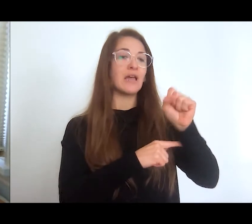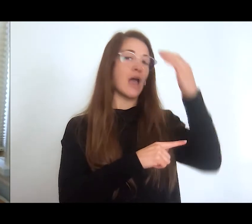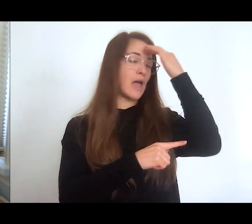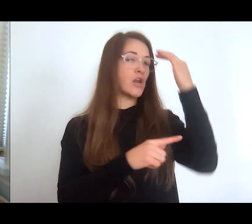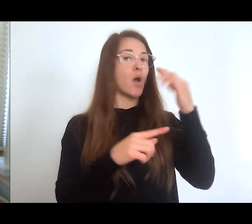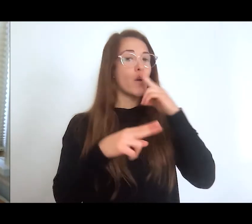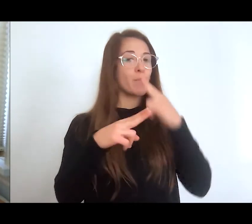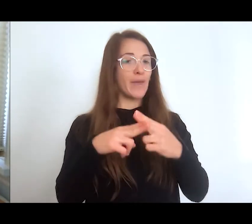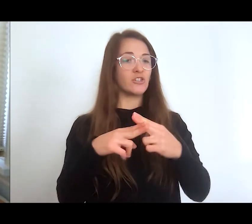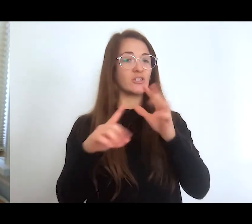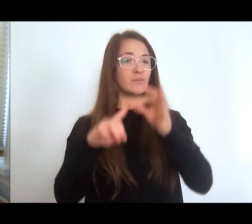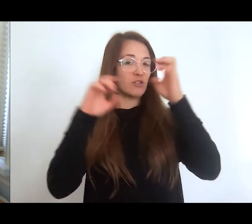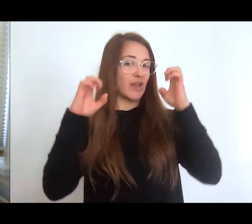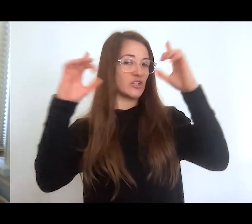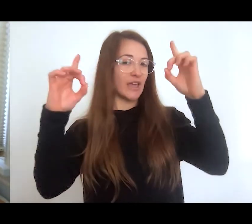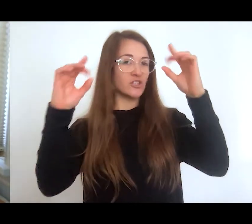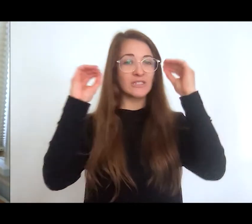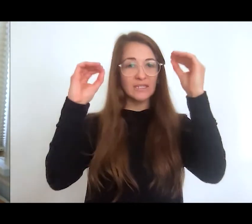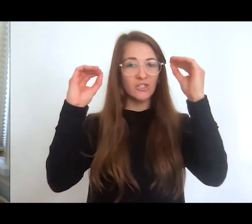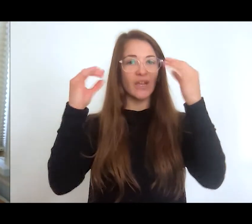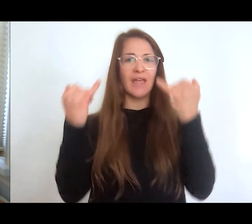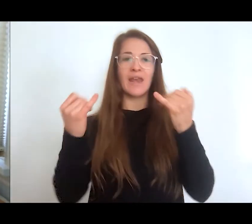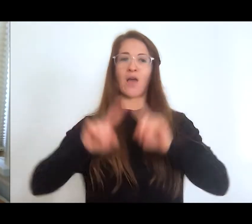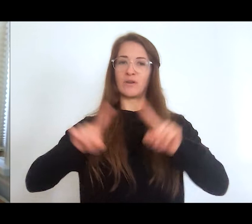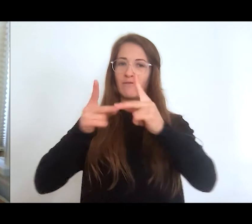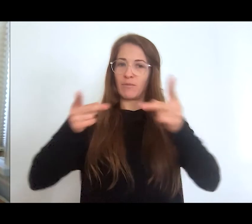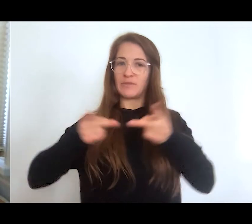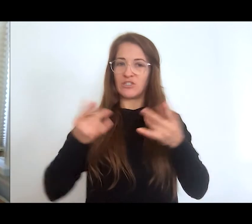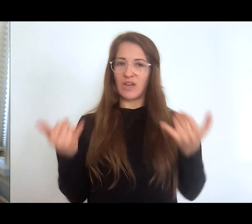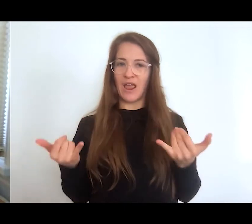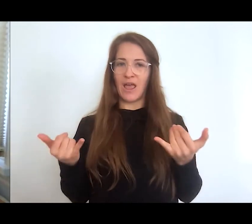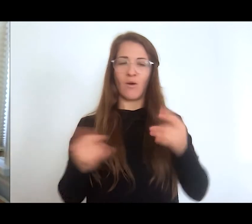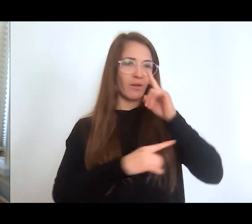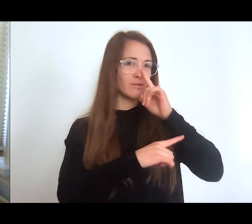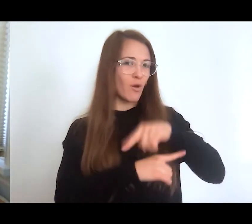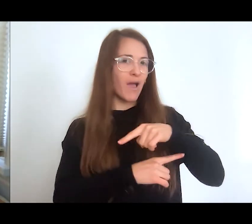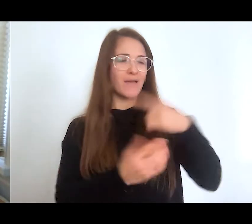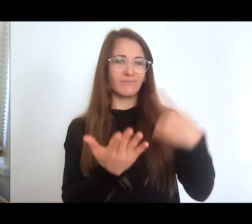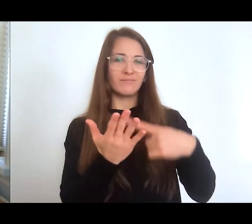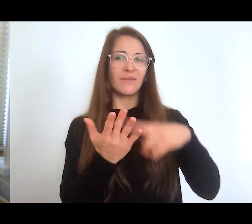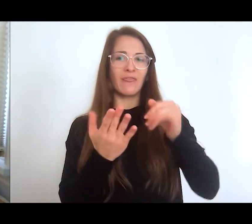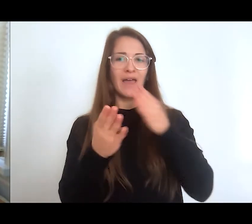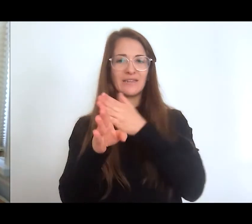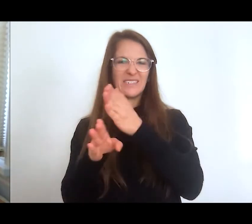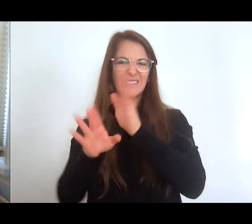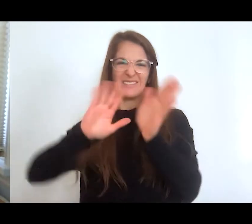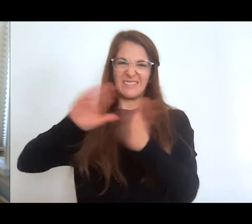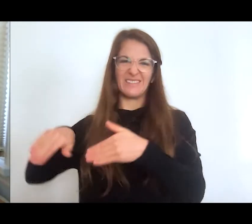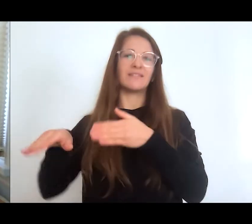SEAMUS, I WILL START WITH YOU, AND YOU MENTIONED SPECIAL EDUCATION AND TEACHING AND YOU ARE IN A DIFFERENT POSITION NOW,